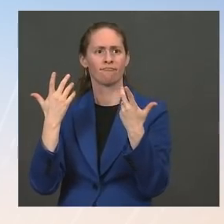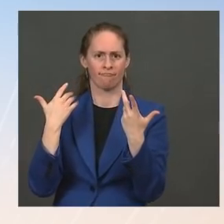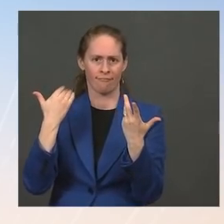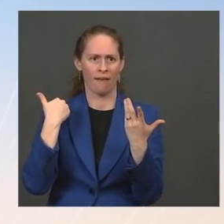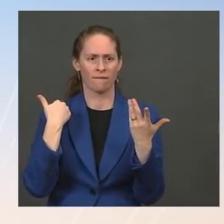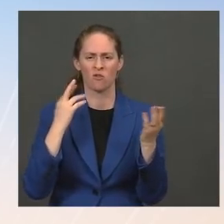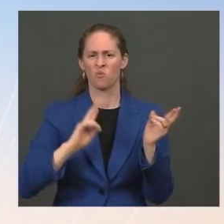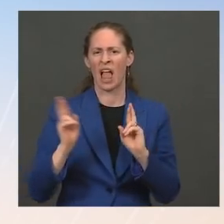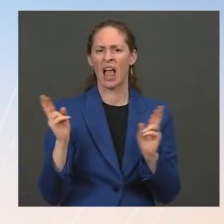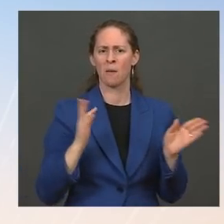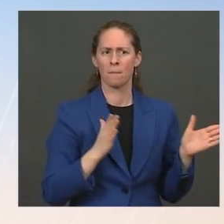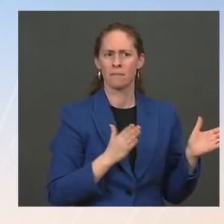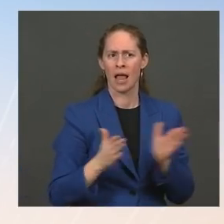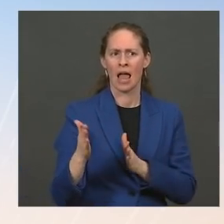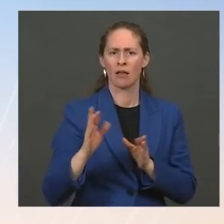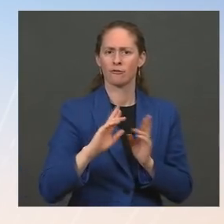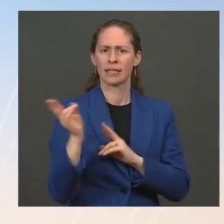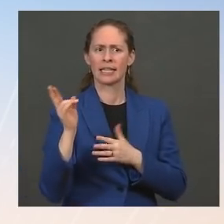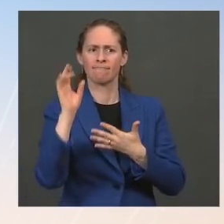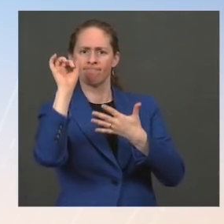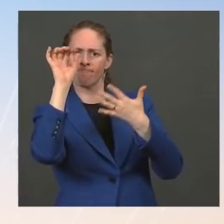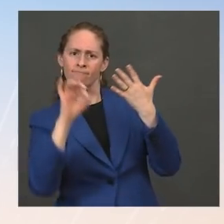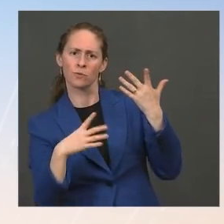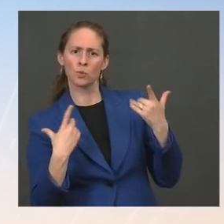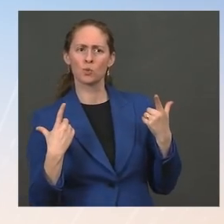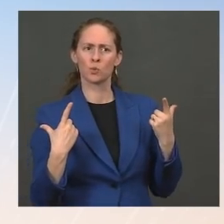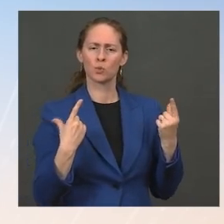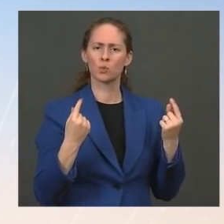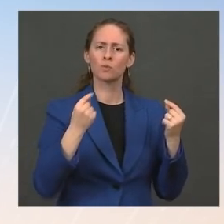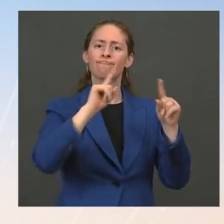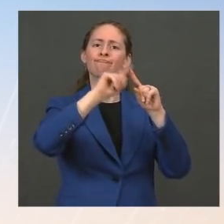the leaders of these retailers -- to ensure that the shelves are stocked,